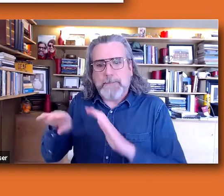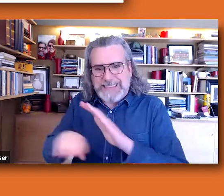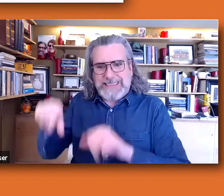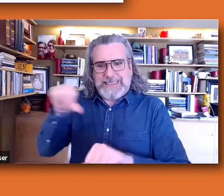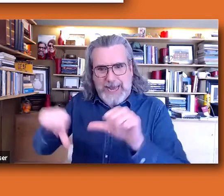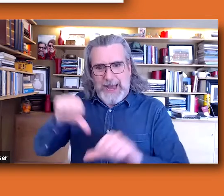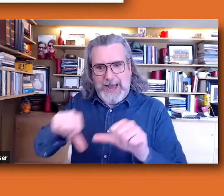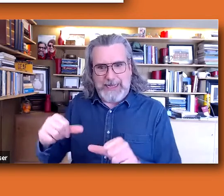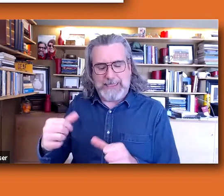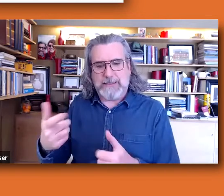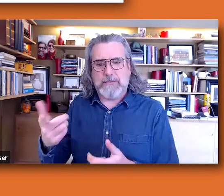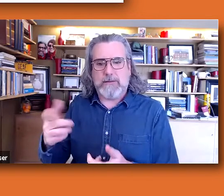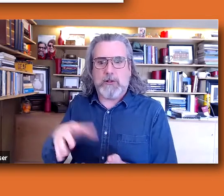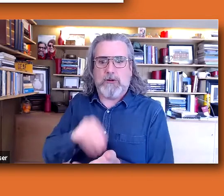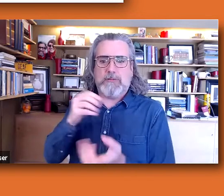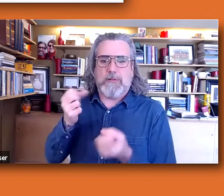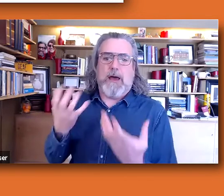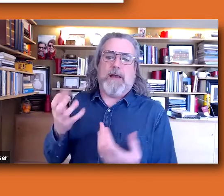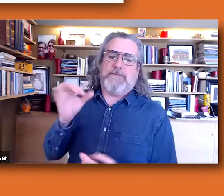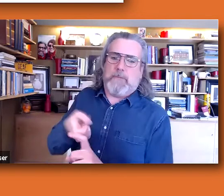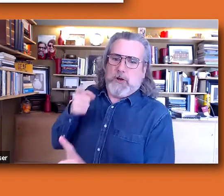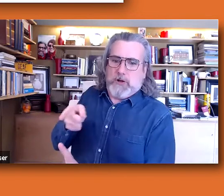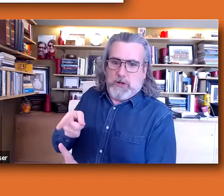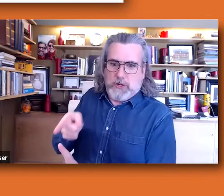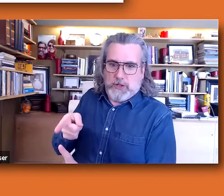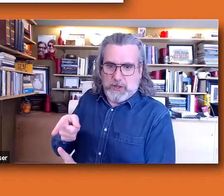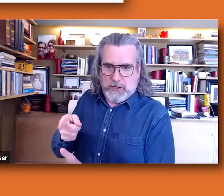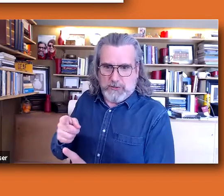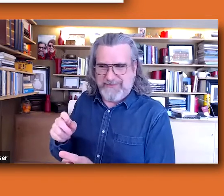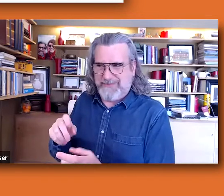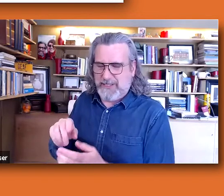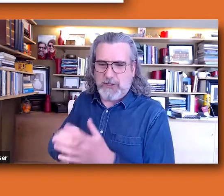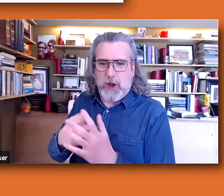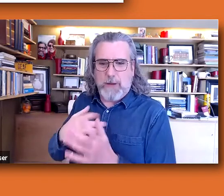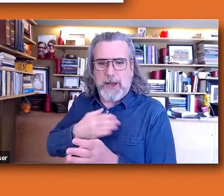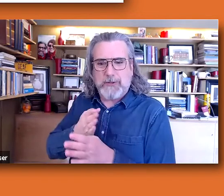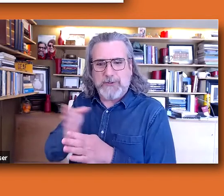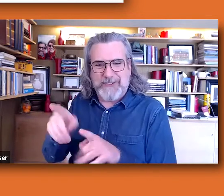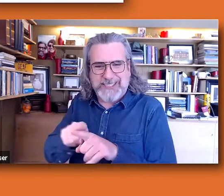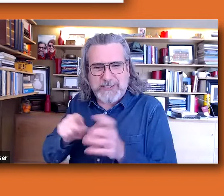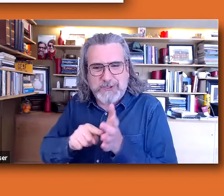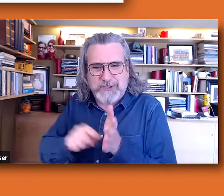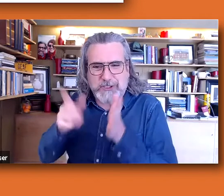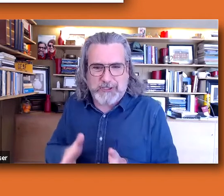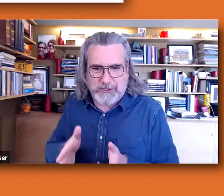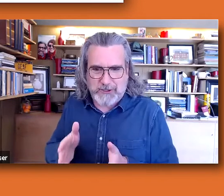but I had worked more in clinical settings. But working with Daphne, I was able to learn more basic research,